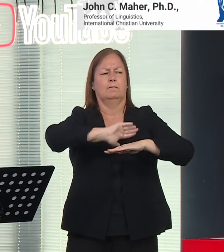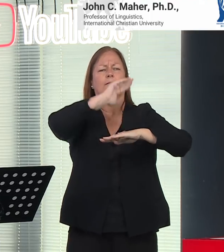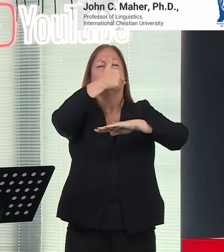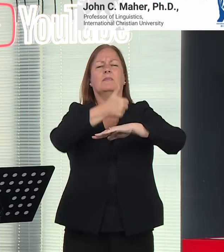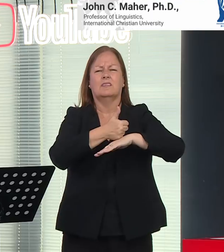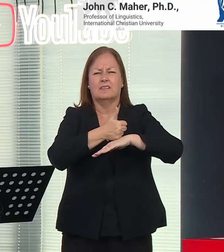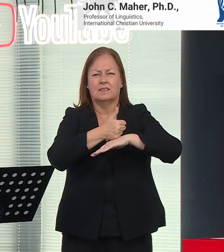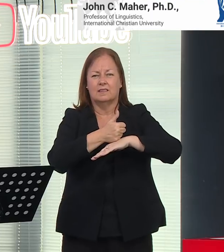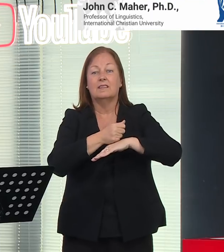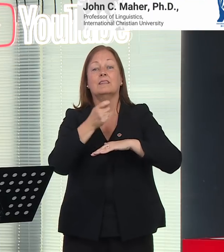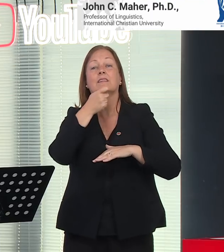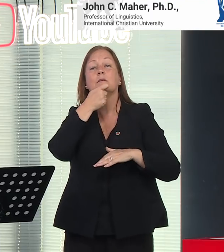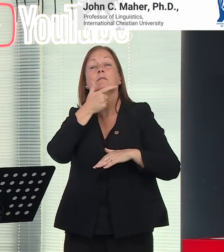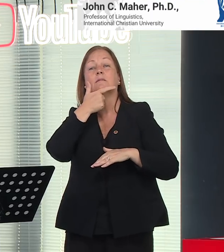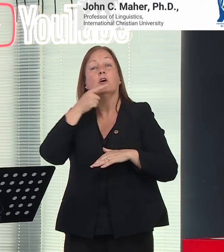Lesser known languages.